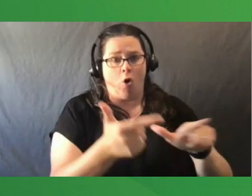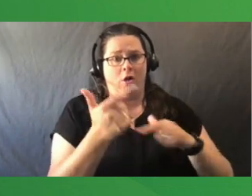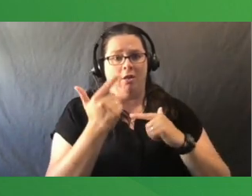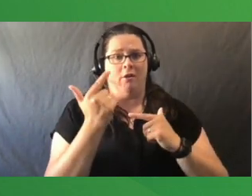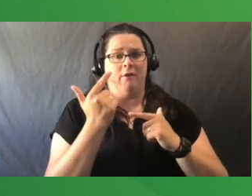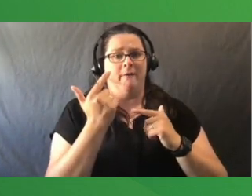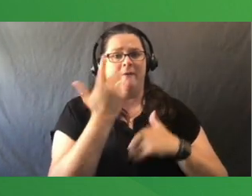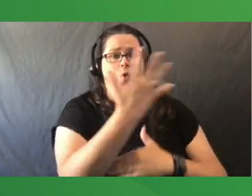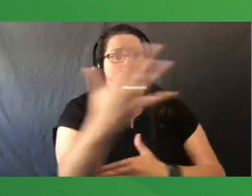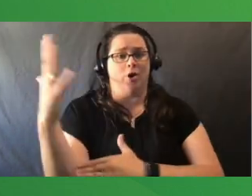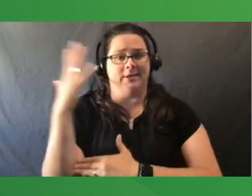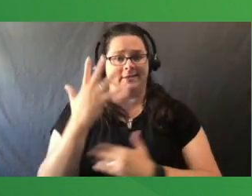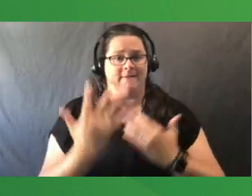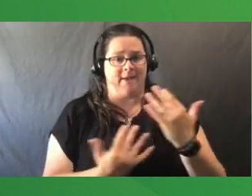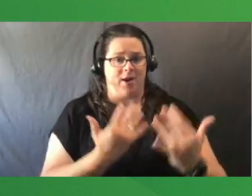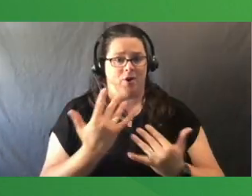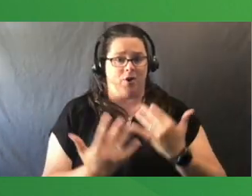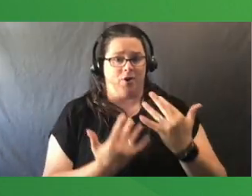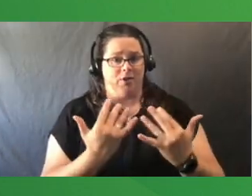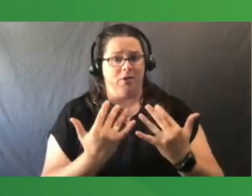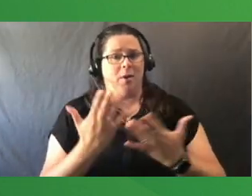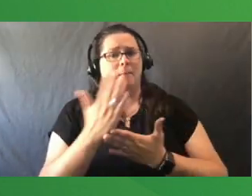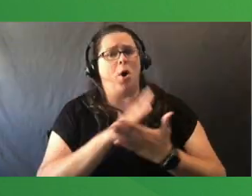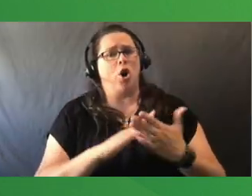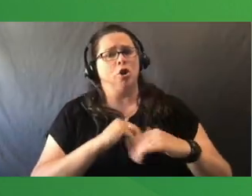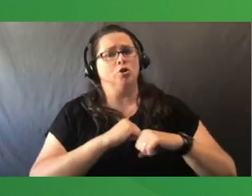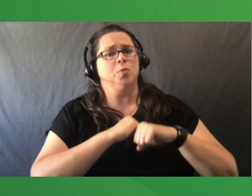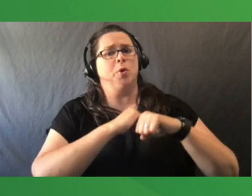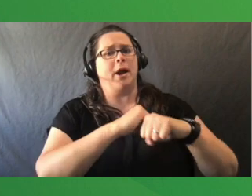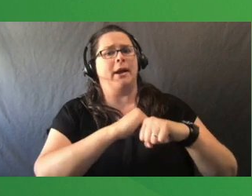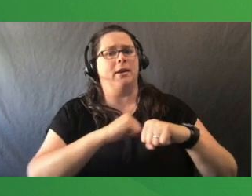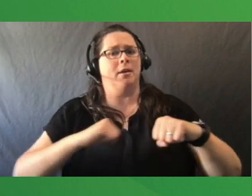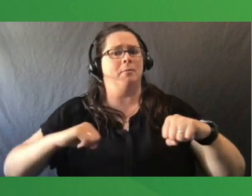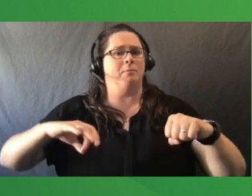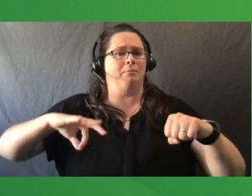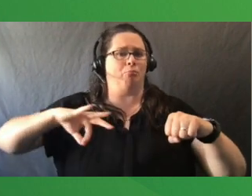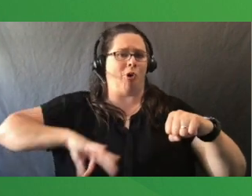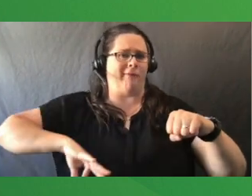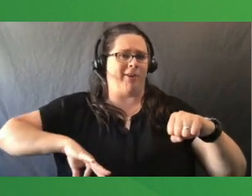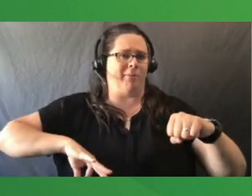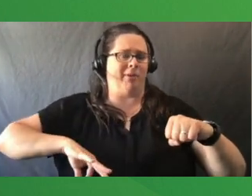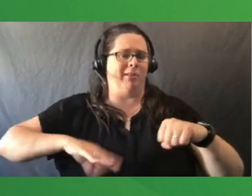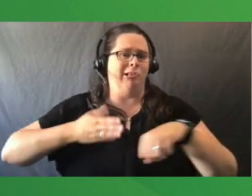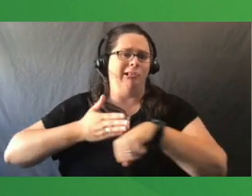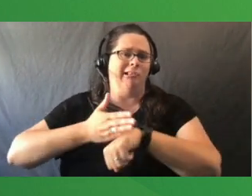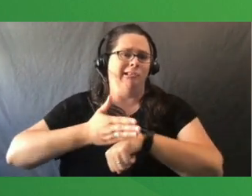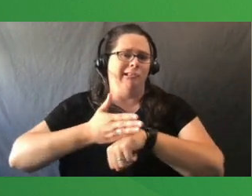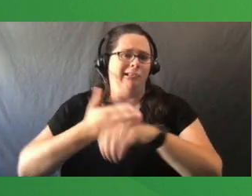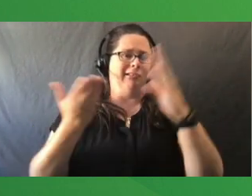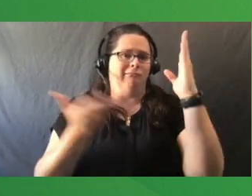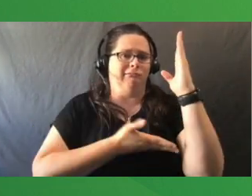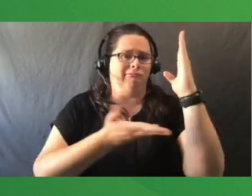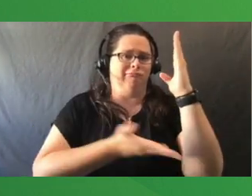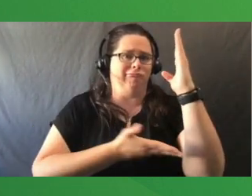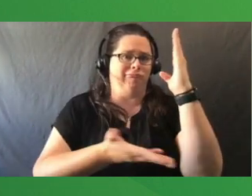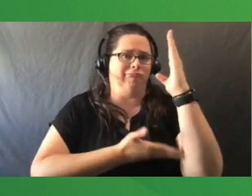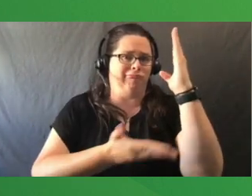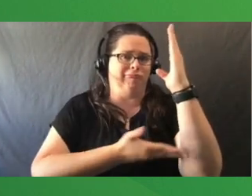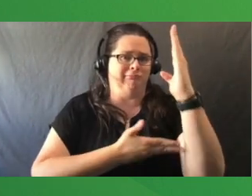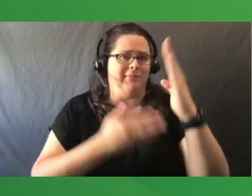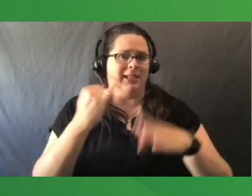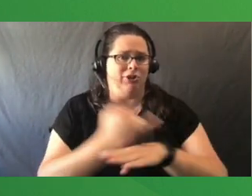In part to protect the profitable logging industry and also to safeguard the homes of